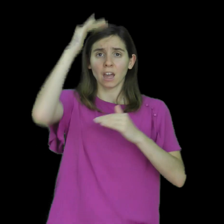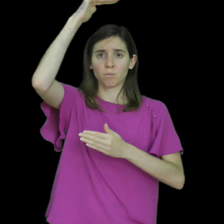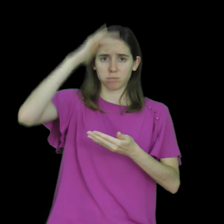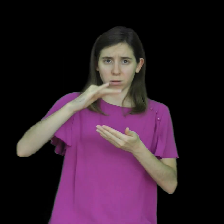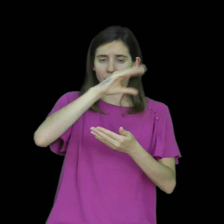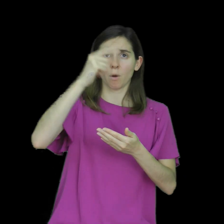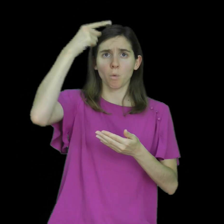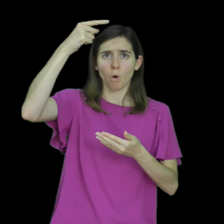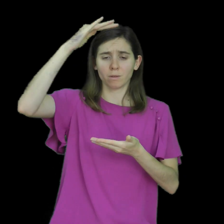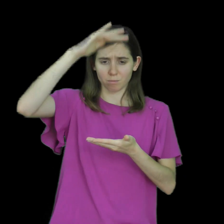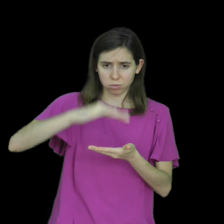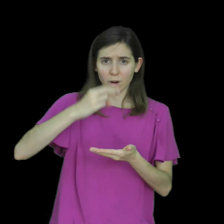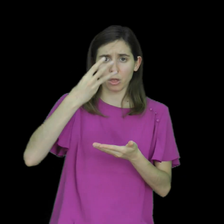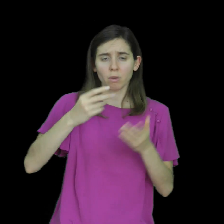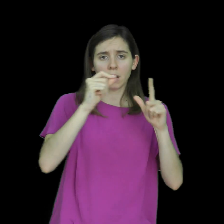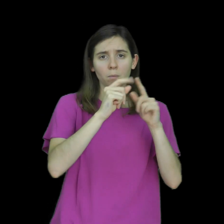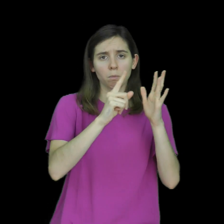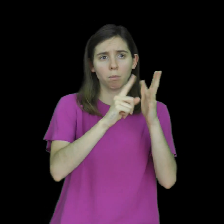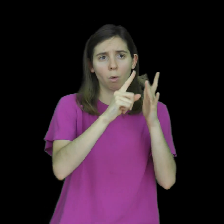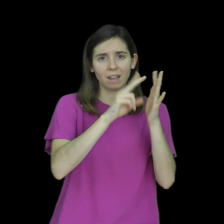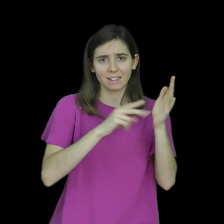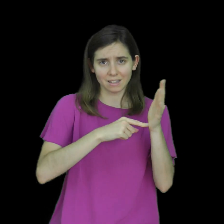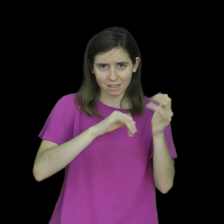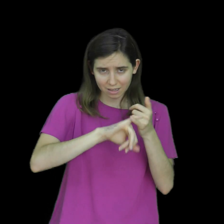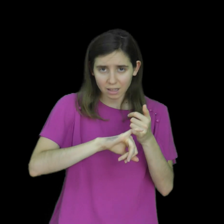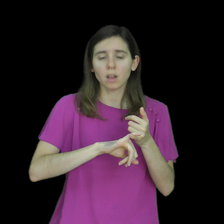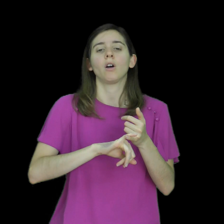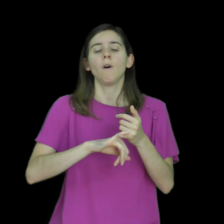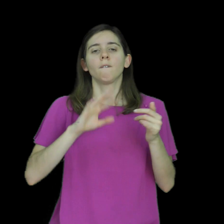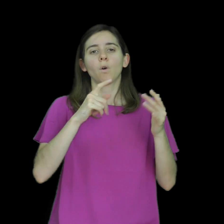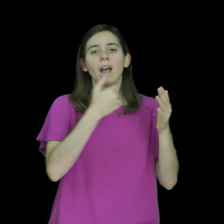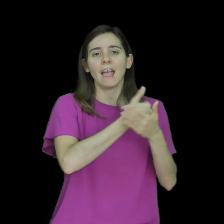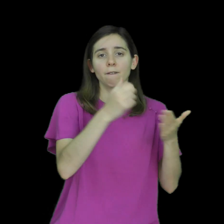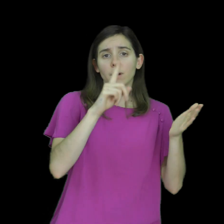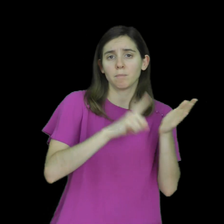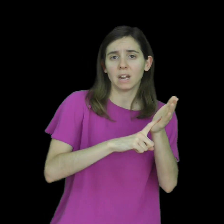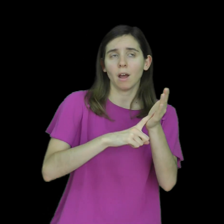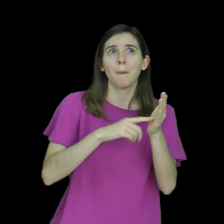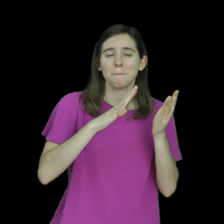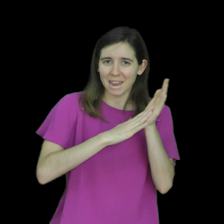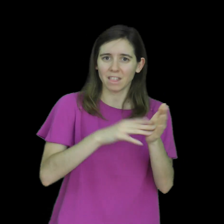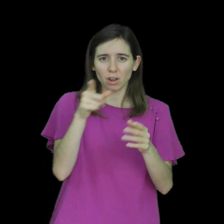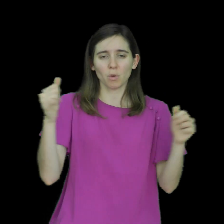points for every minute you exercise after a meal. If your blood sugar usually